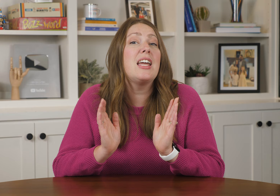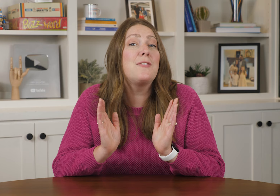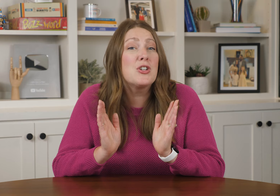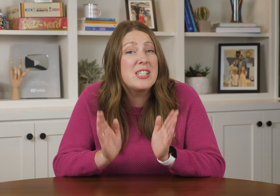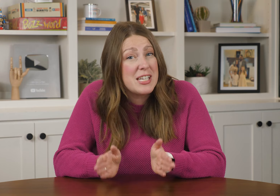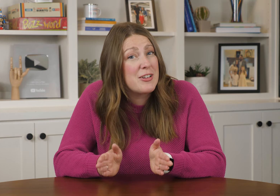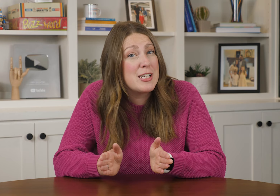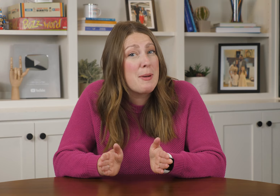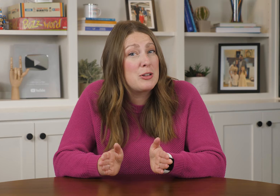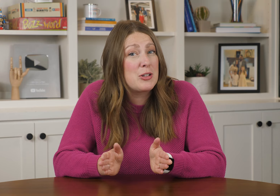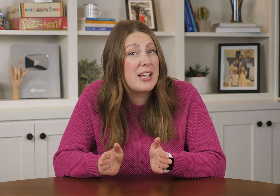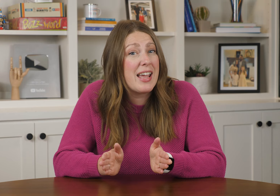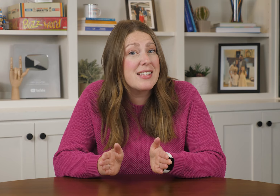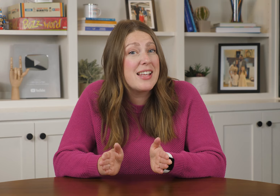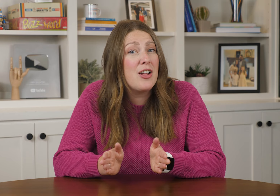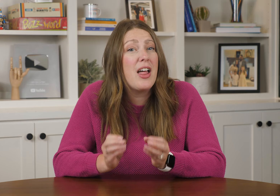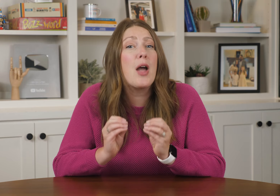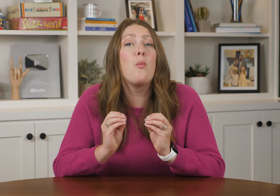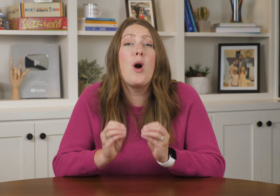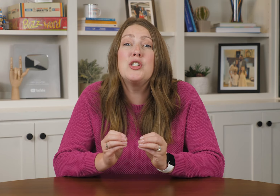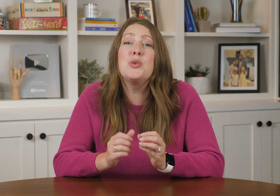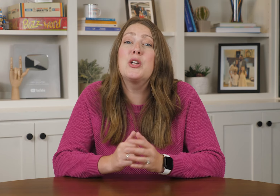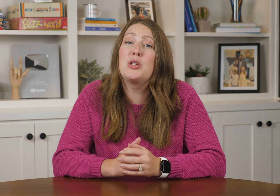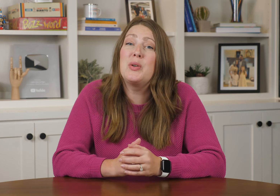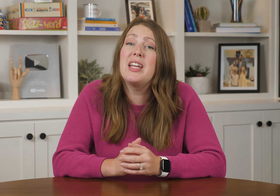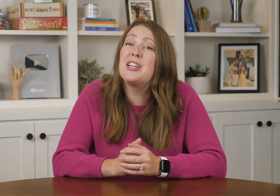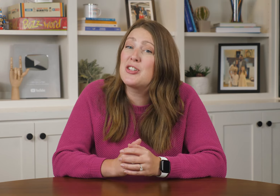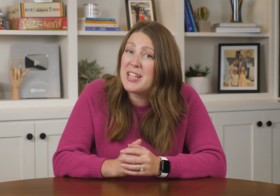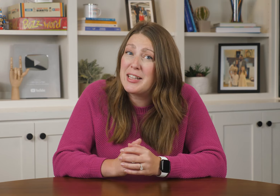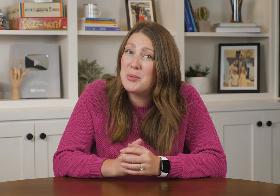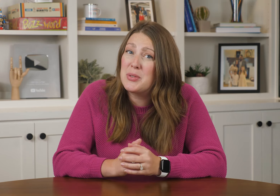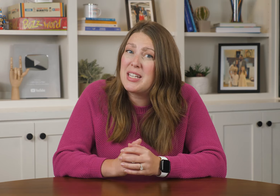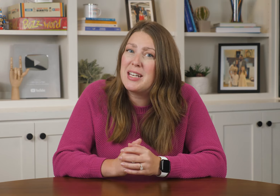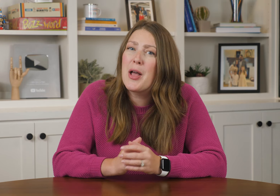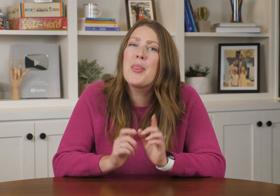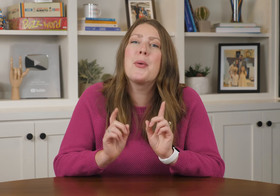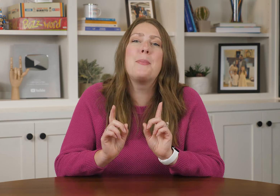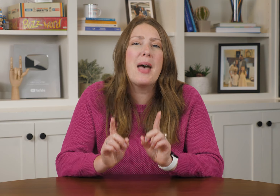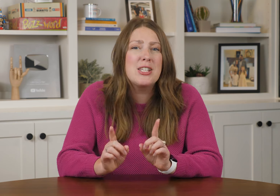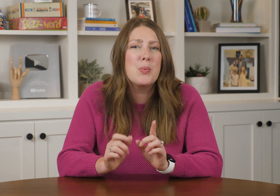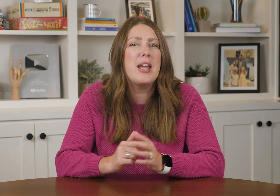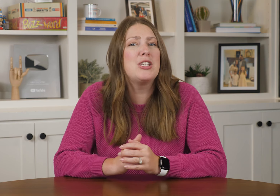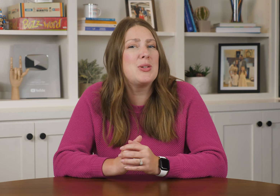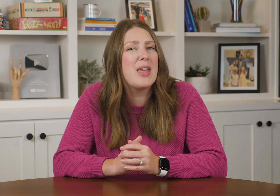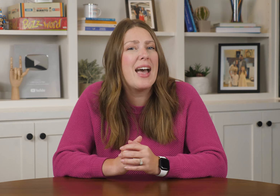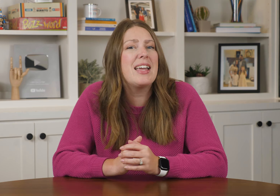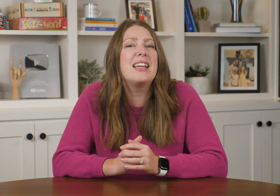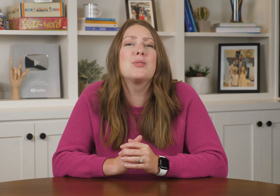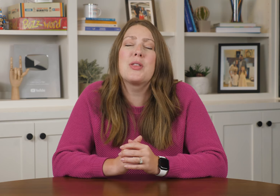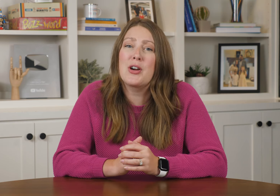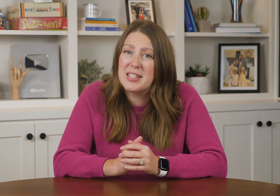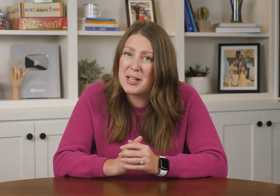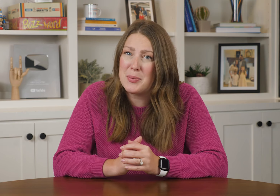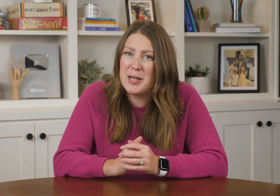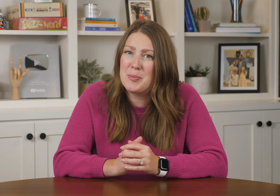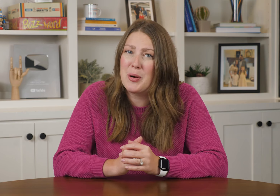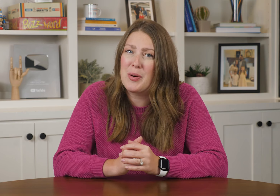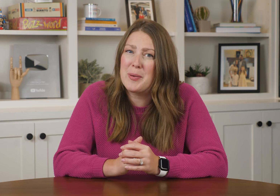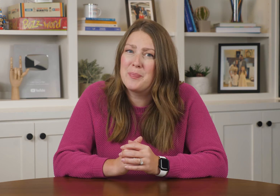If you're serious about learning ASL and want to include it in your daily routine, the best way to do that is with our accelerated program.